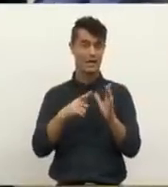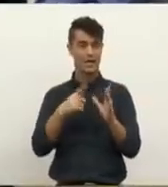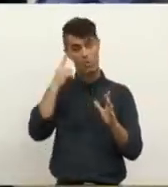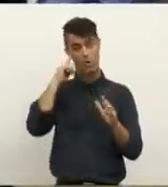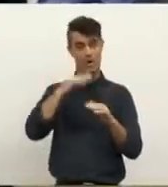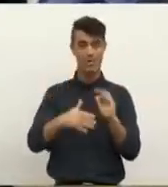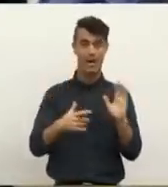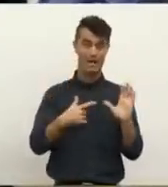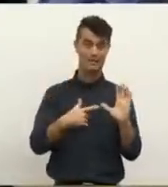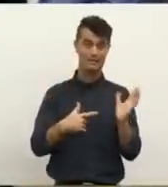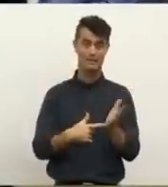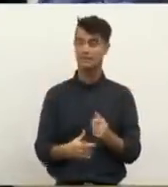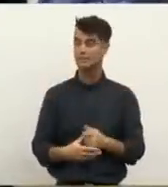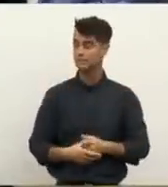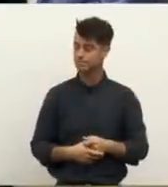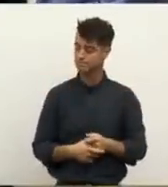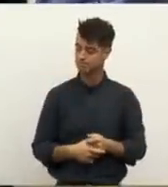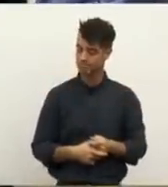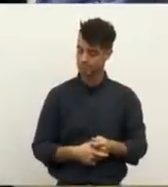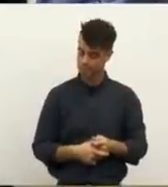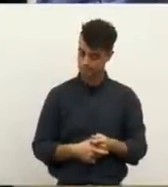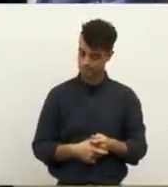at the system technology and that is...